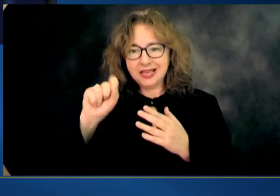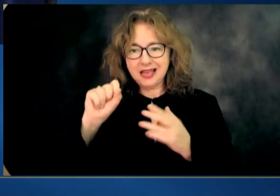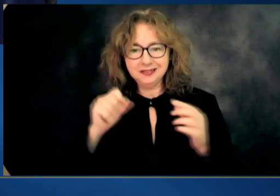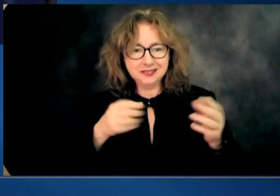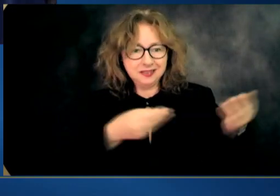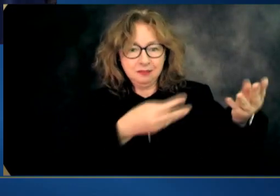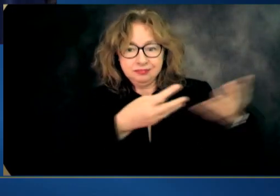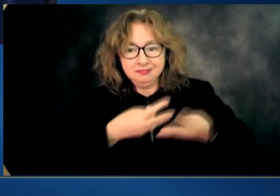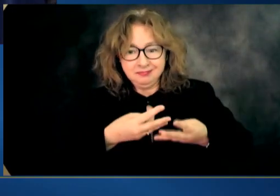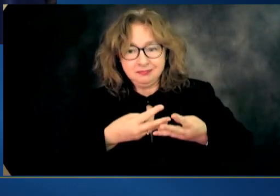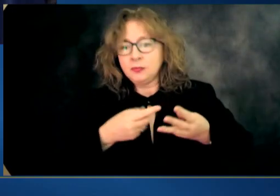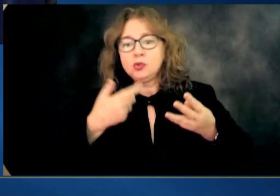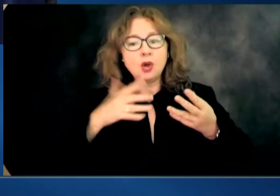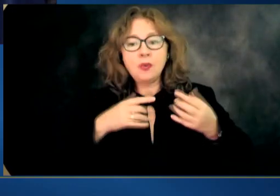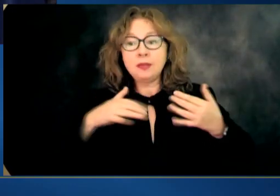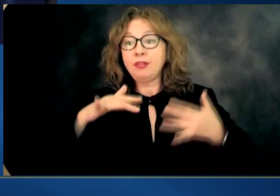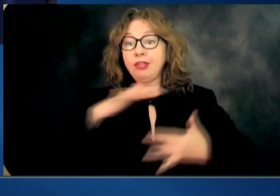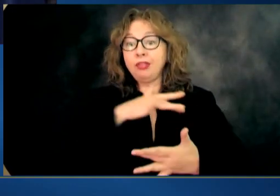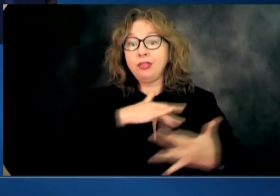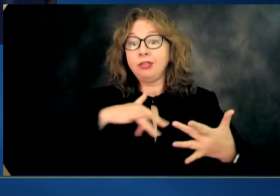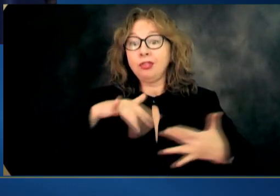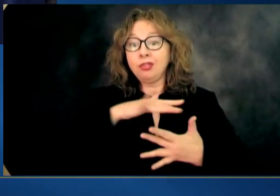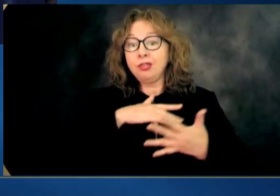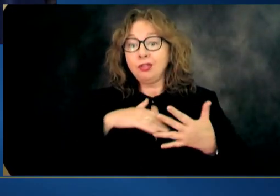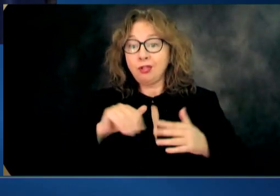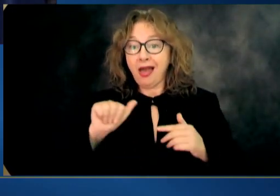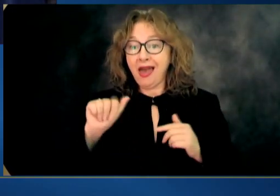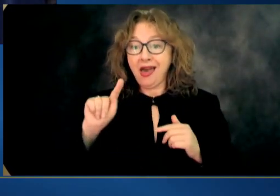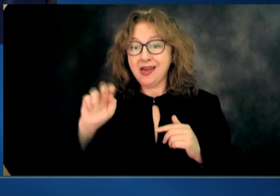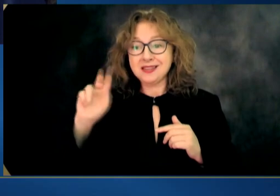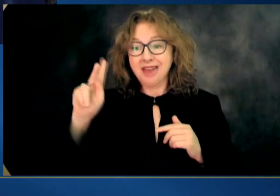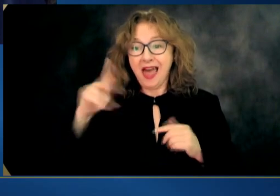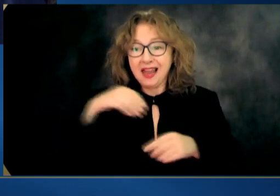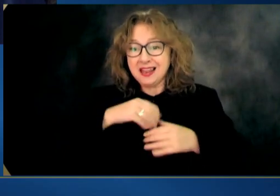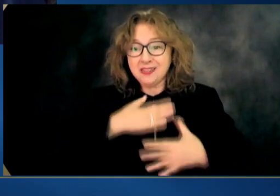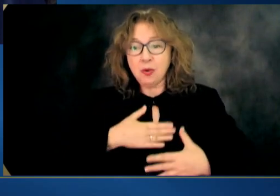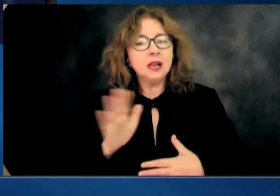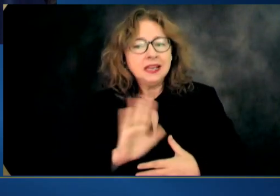around and attacking the person's body. So, I think these are all huge breakthroughs